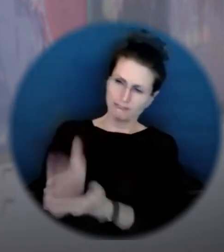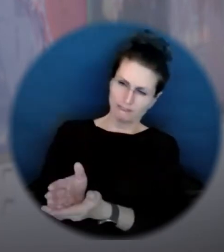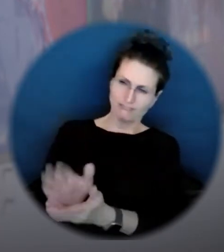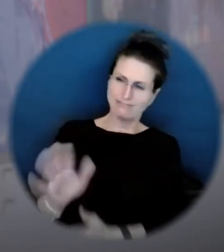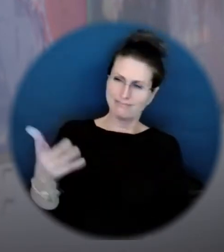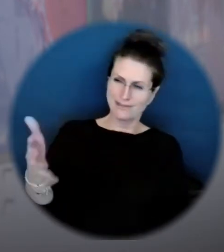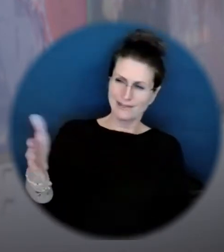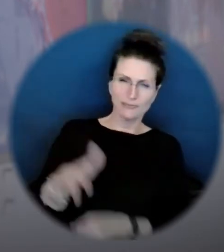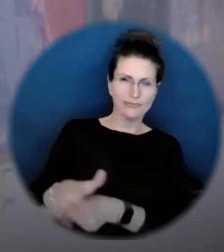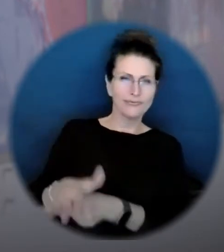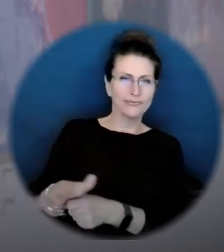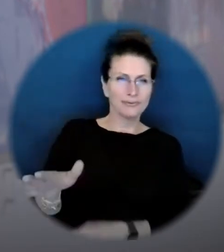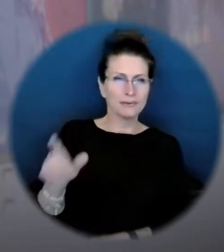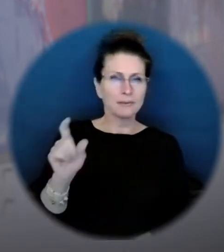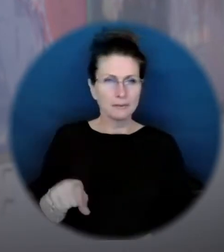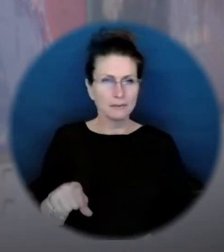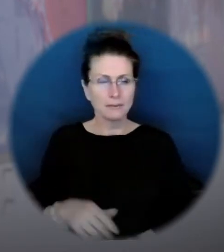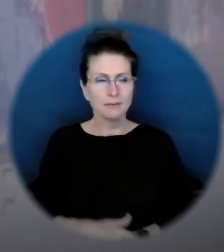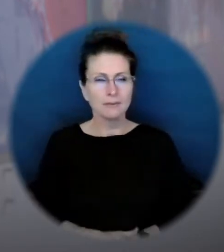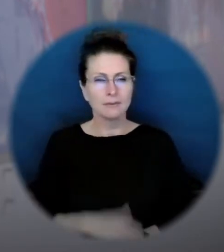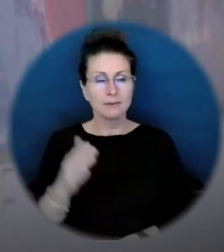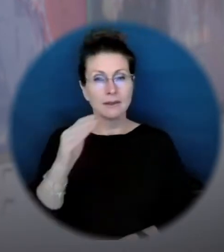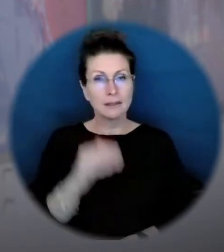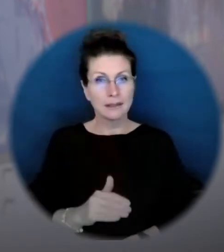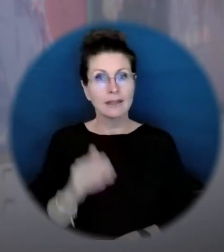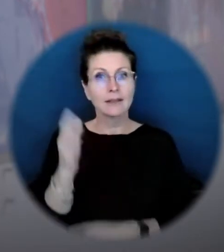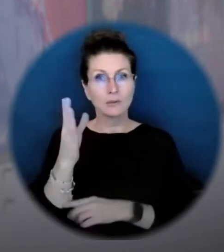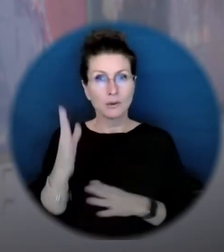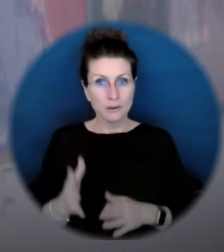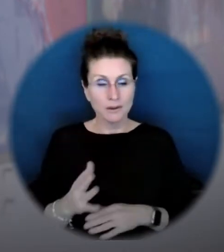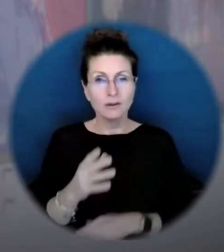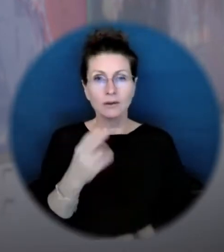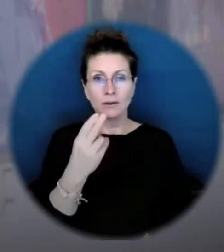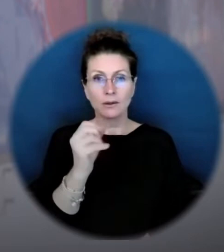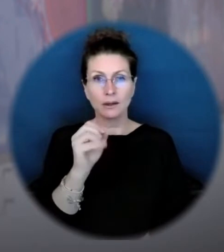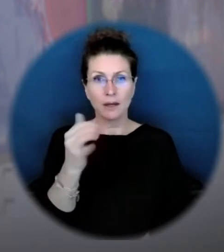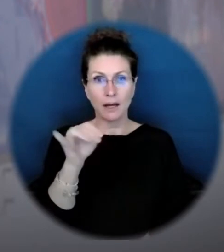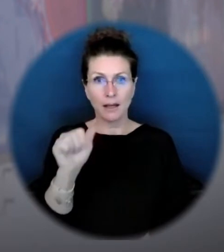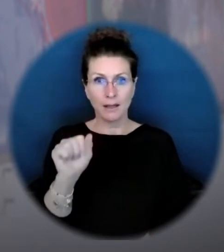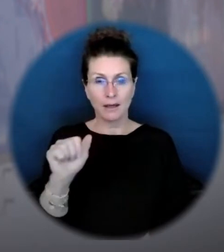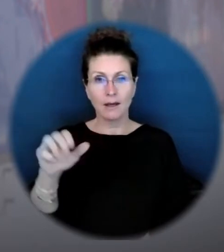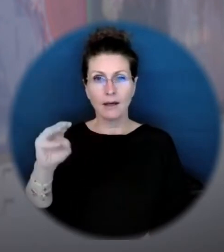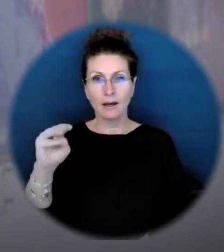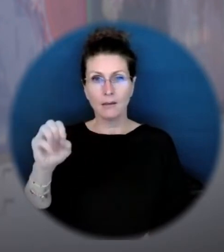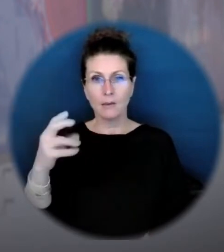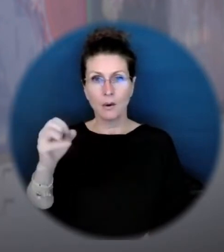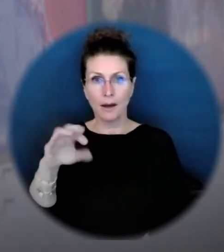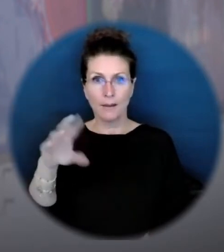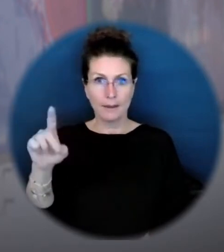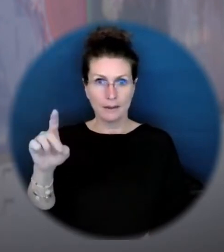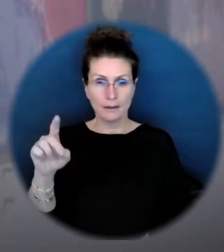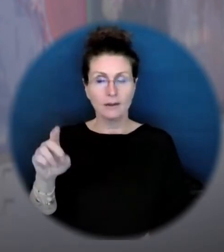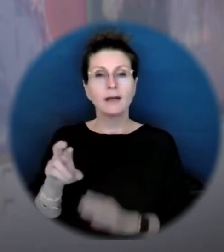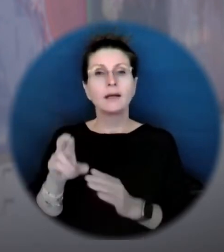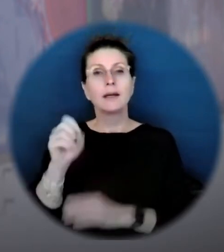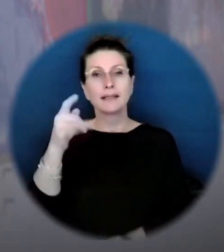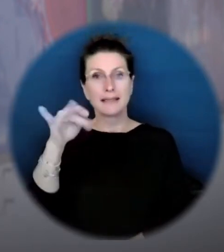The next speaker you will hear is from Haya Mohamed, a space engineering student at Lassonde.